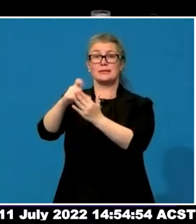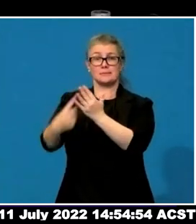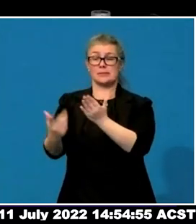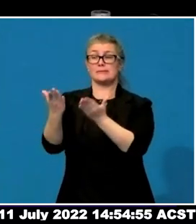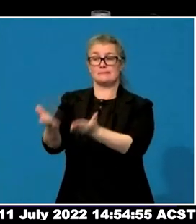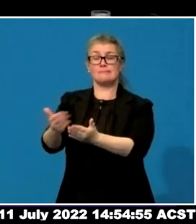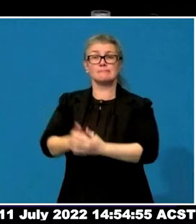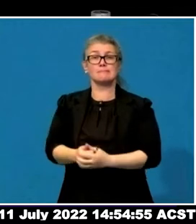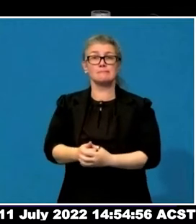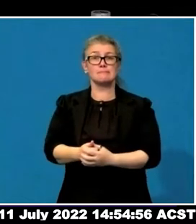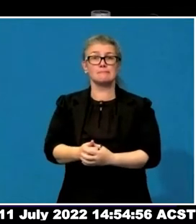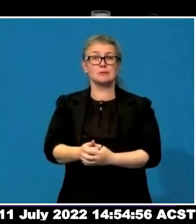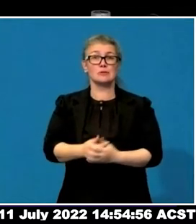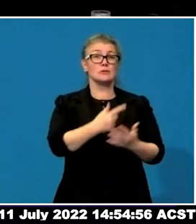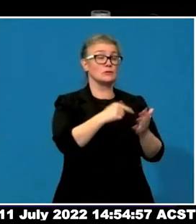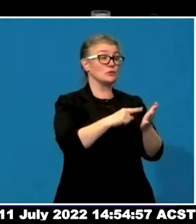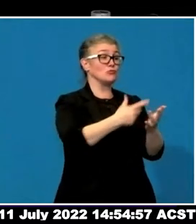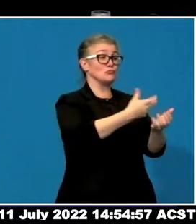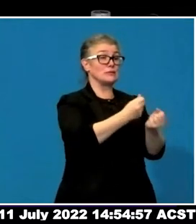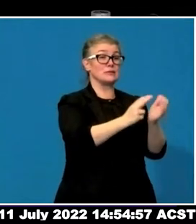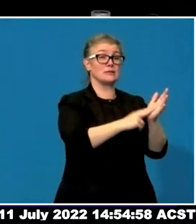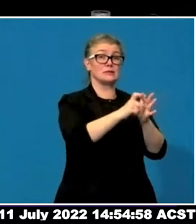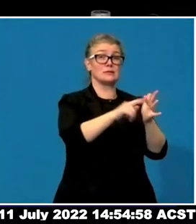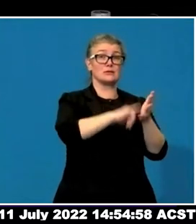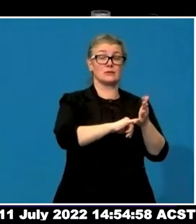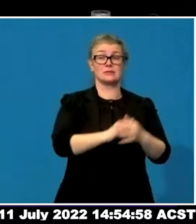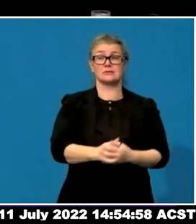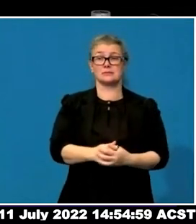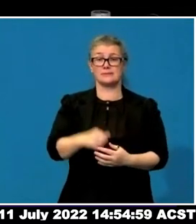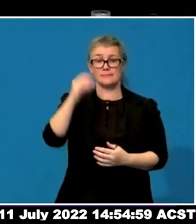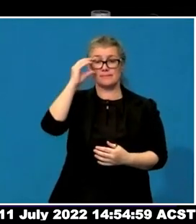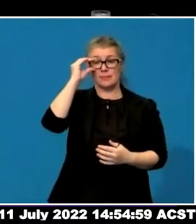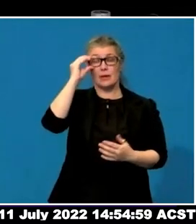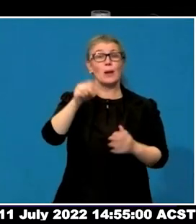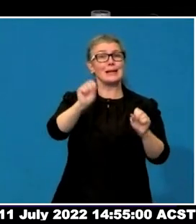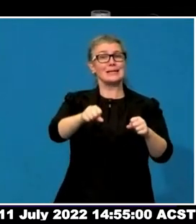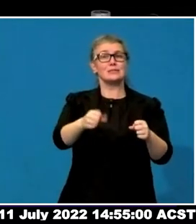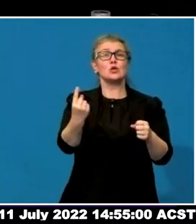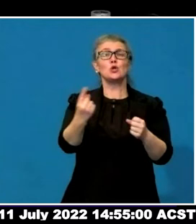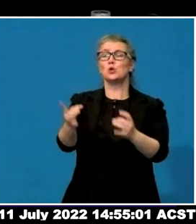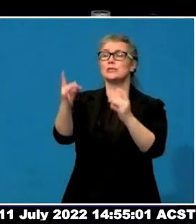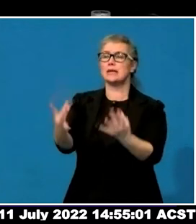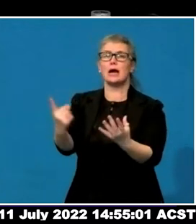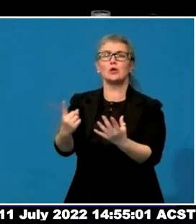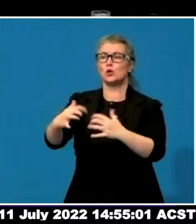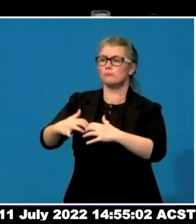I think it should be driven by the community itself and the community leaders who have that authority within those family groups.